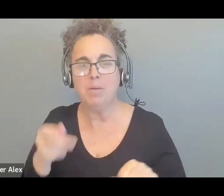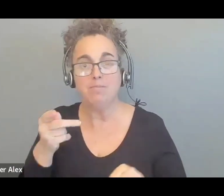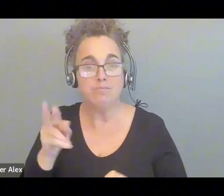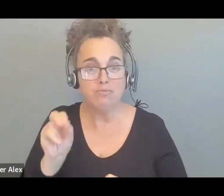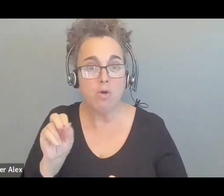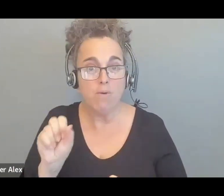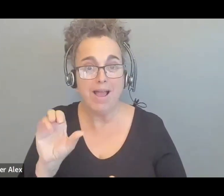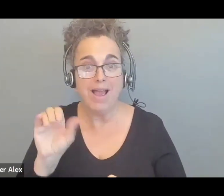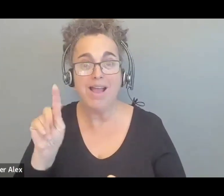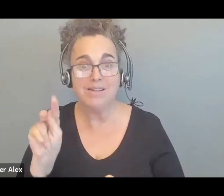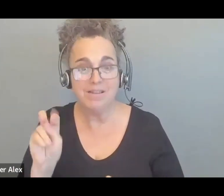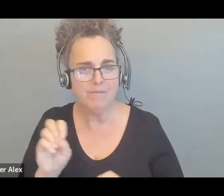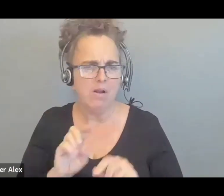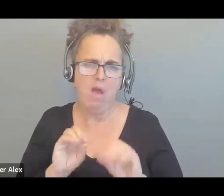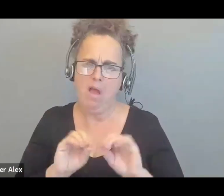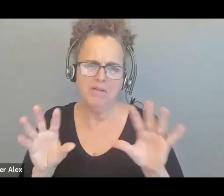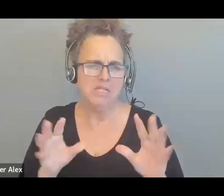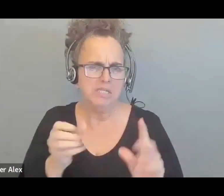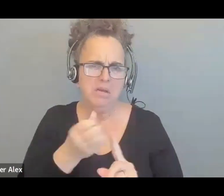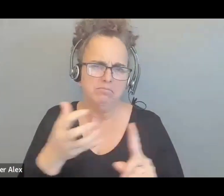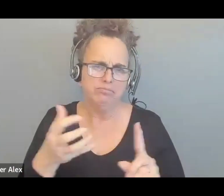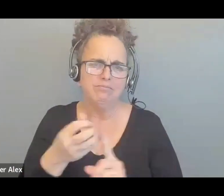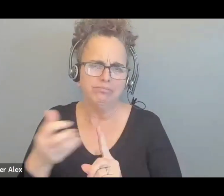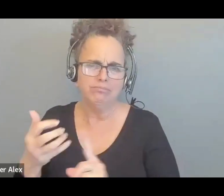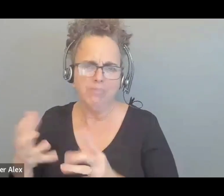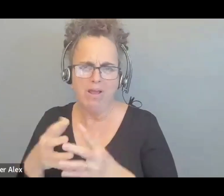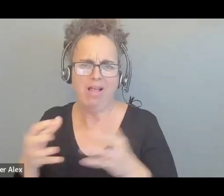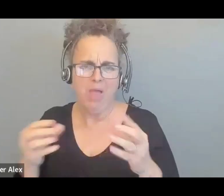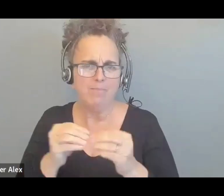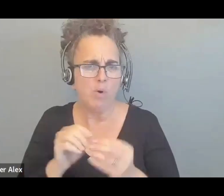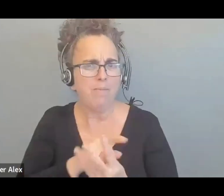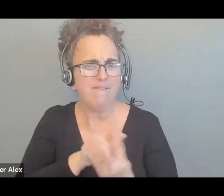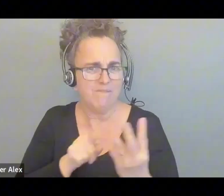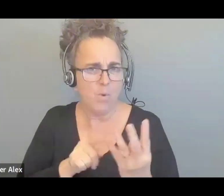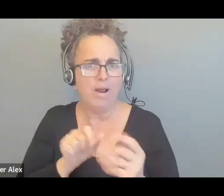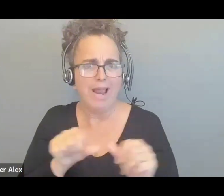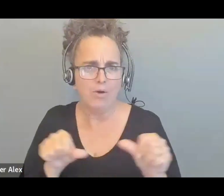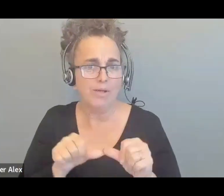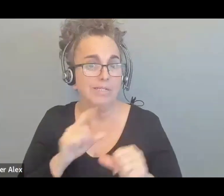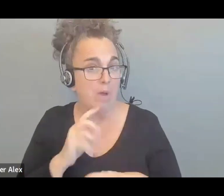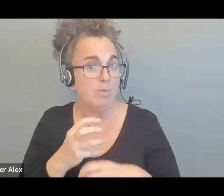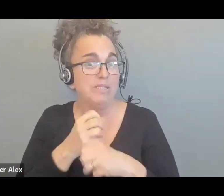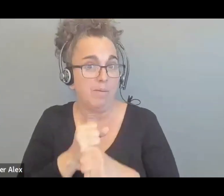that go into each of those, but that's, those are the, like the three or four main areas that I would summarize